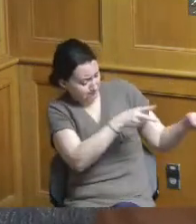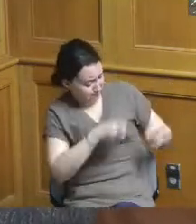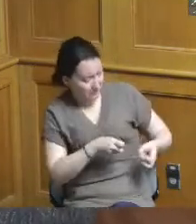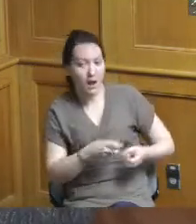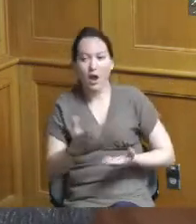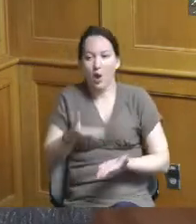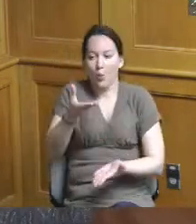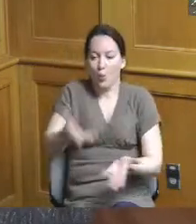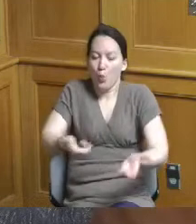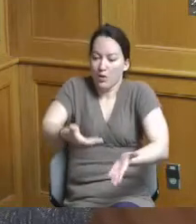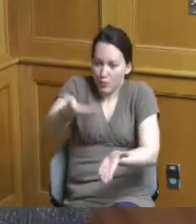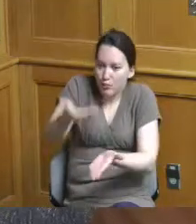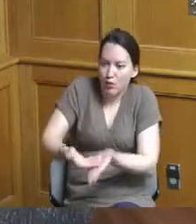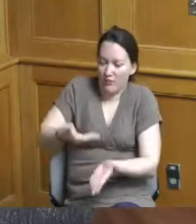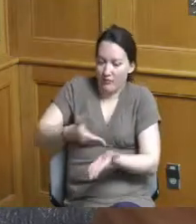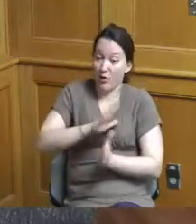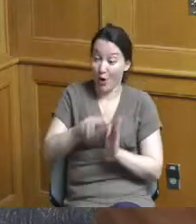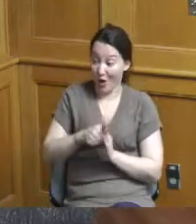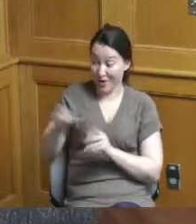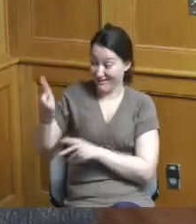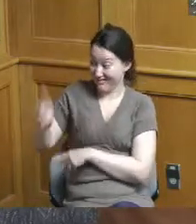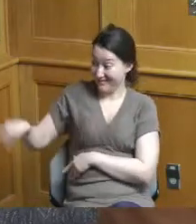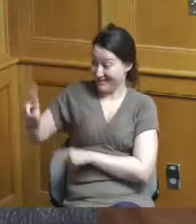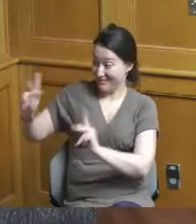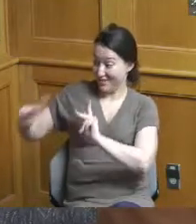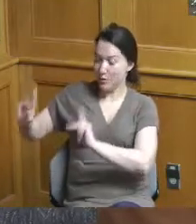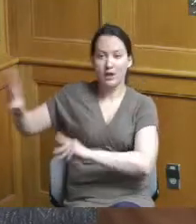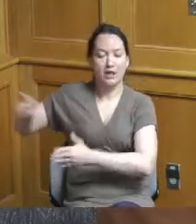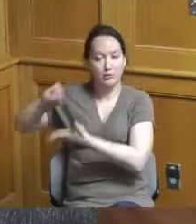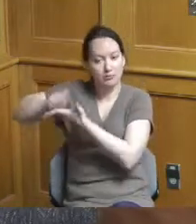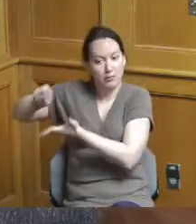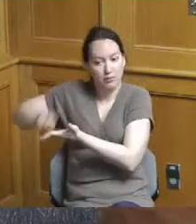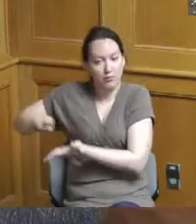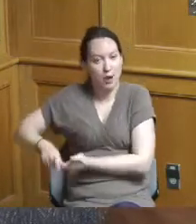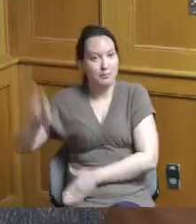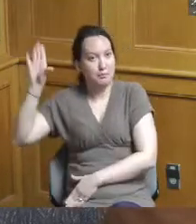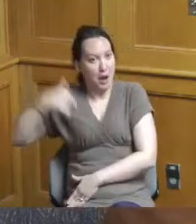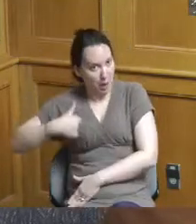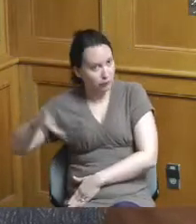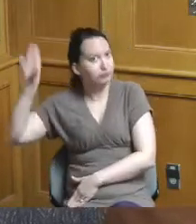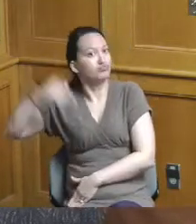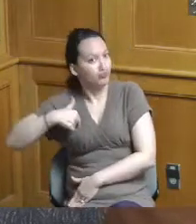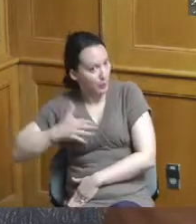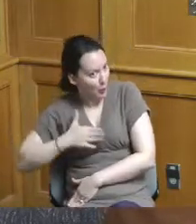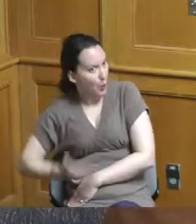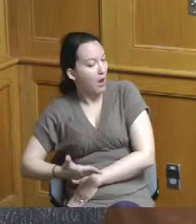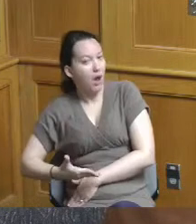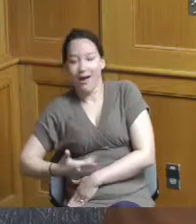in writing that all of these people on their stationery said that they cannot do a headquarter